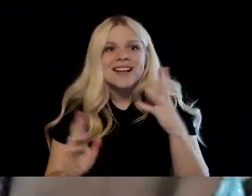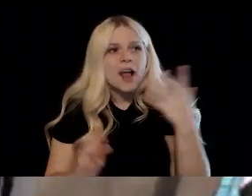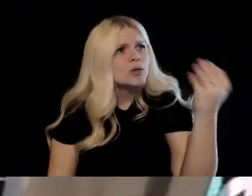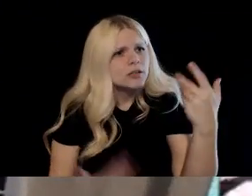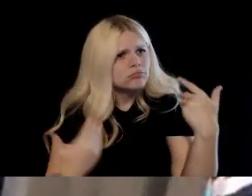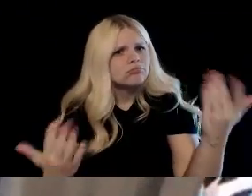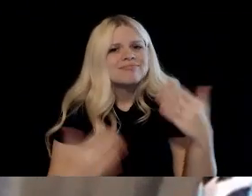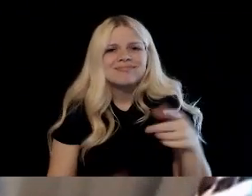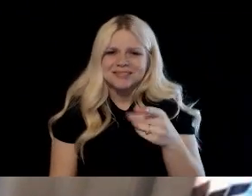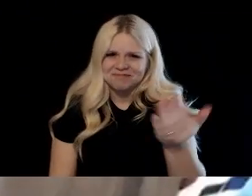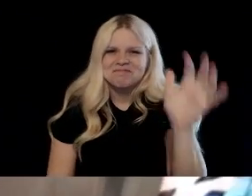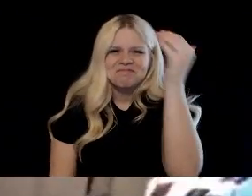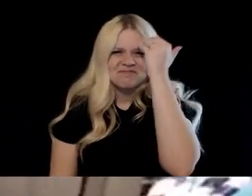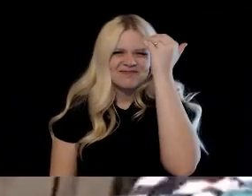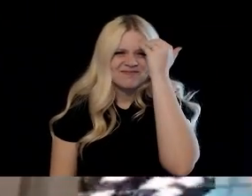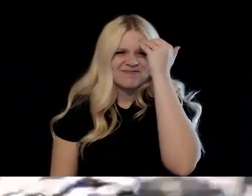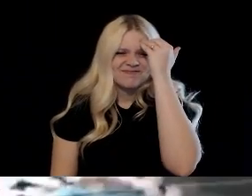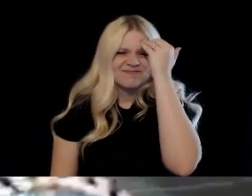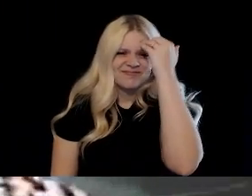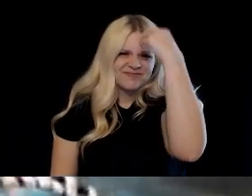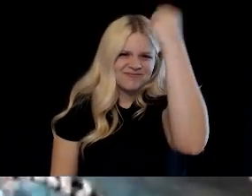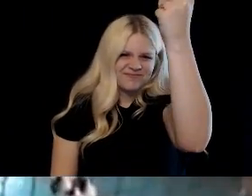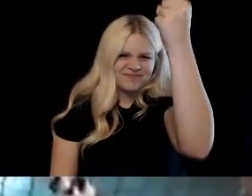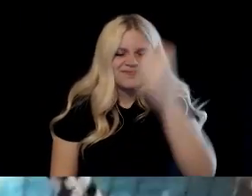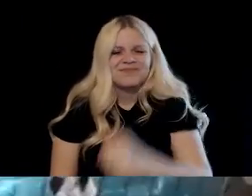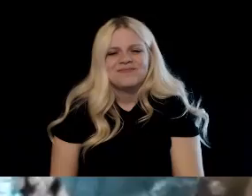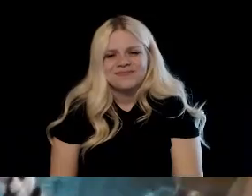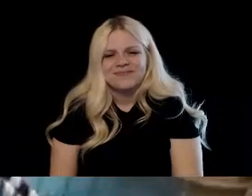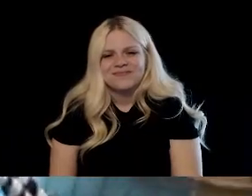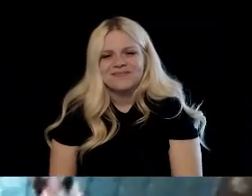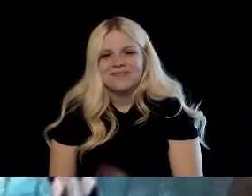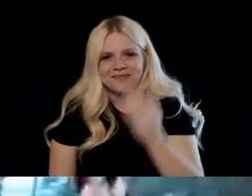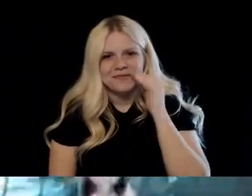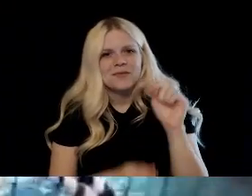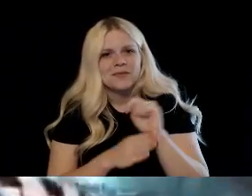watching the other trainers- knowing that they're gonna play.